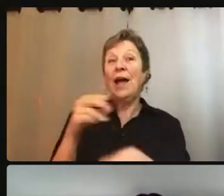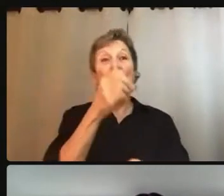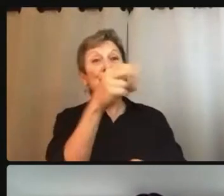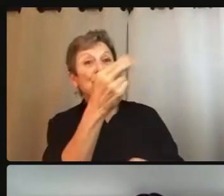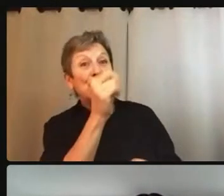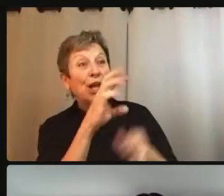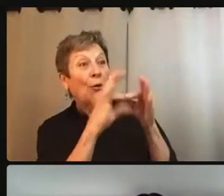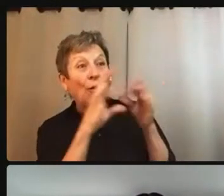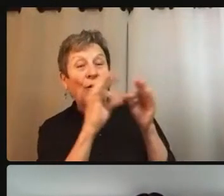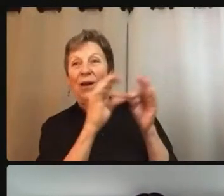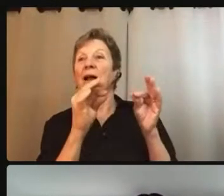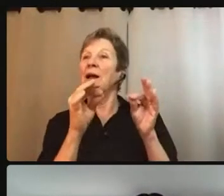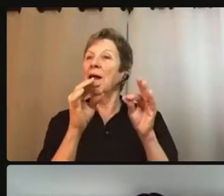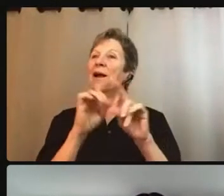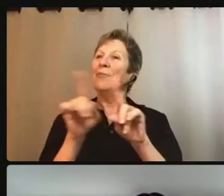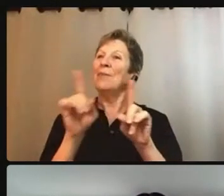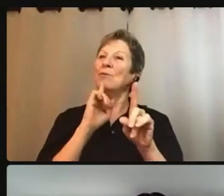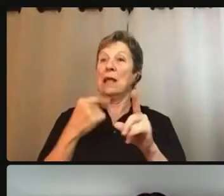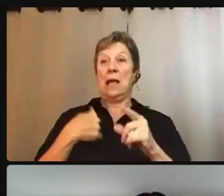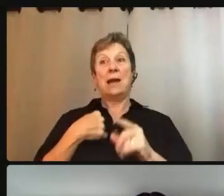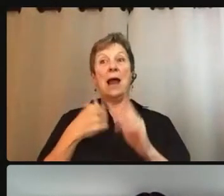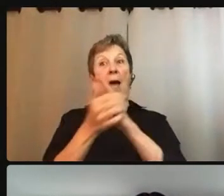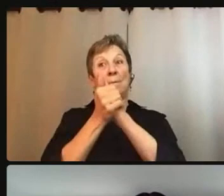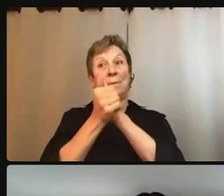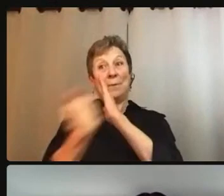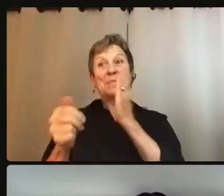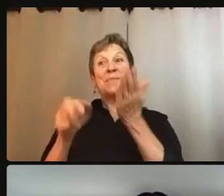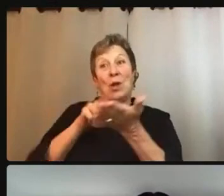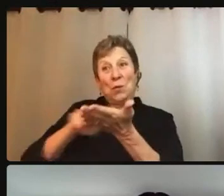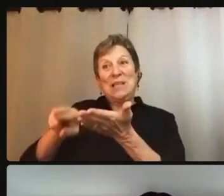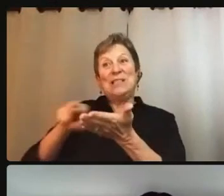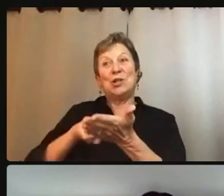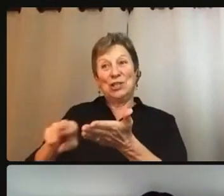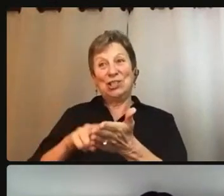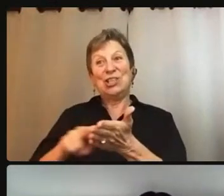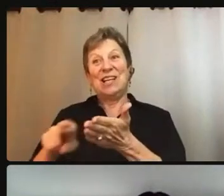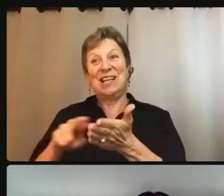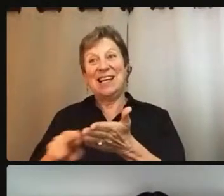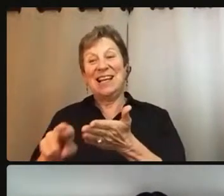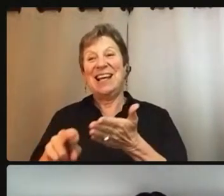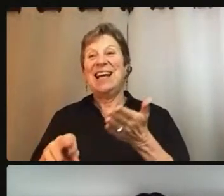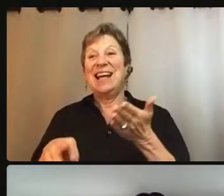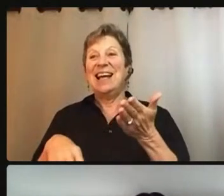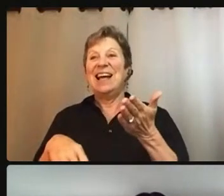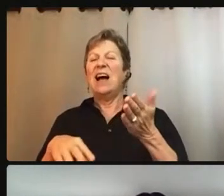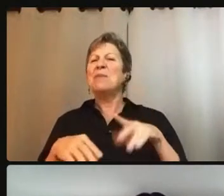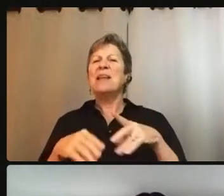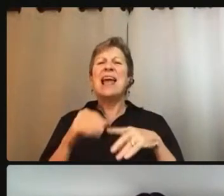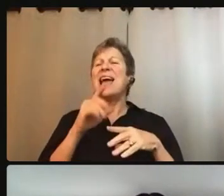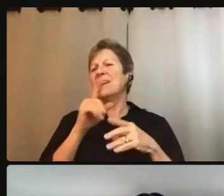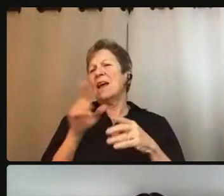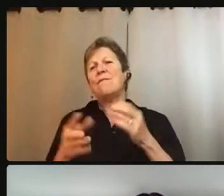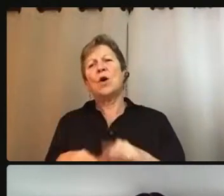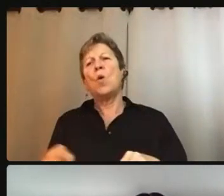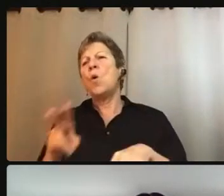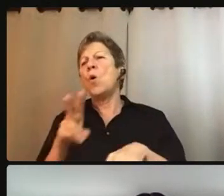SAID. AND SO I FULLY RESEARCH IS